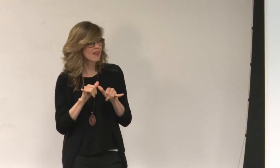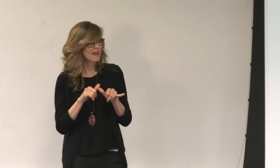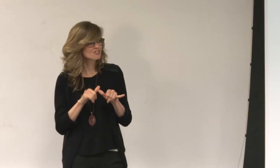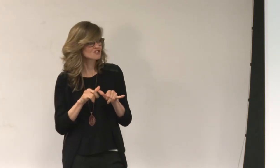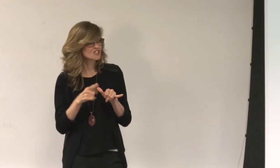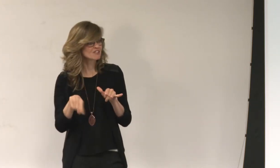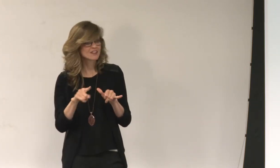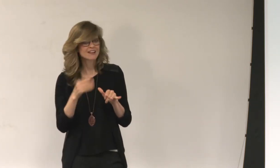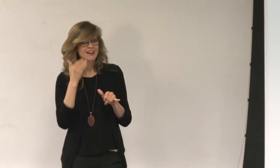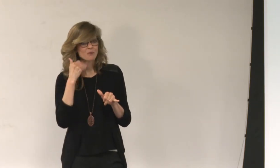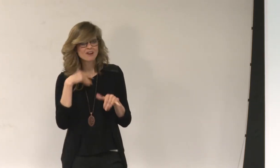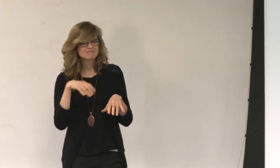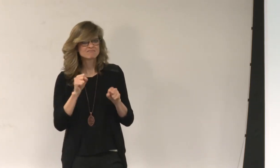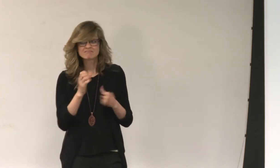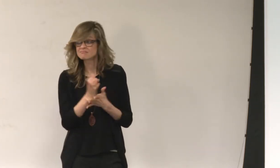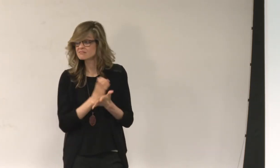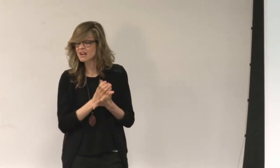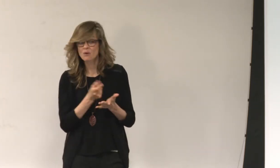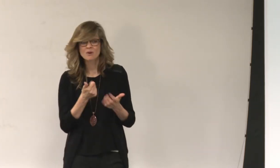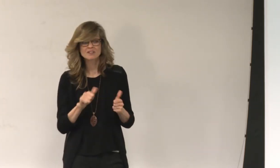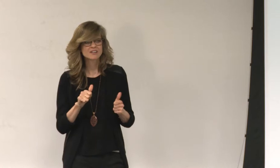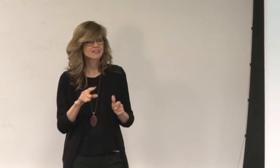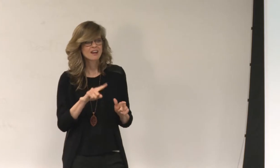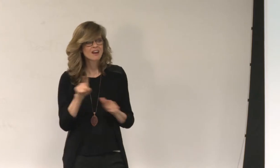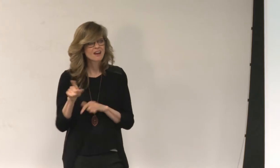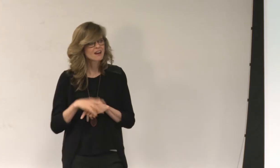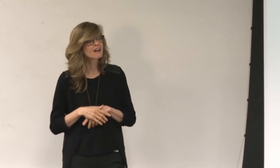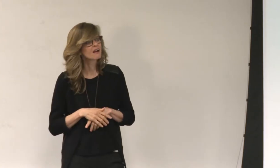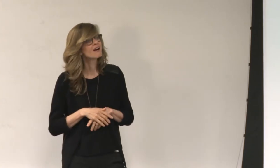ANY OF YOU TAKEN ANY CLASSES RELATED TO INDUSTRIAL ENGINEERING?